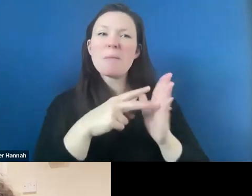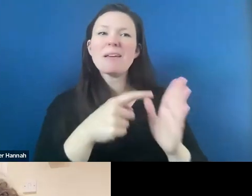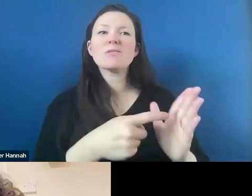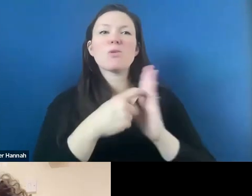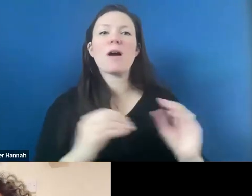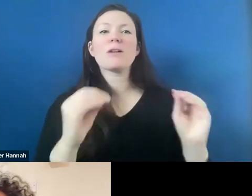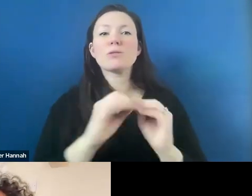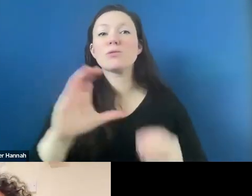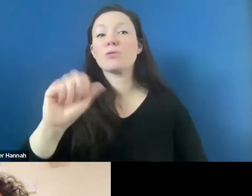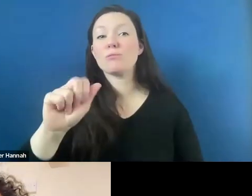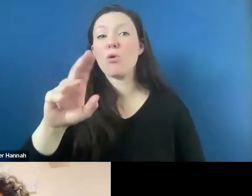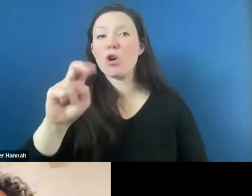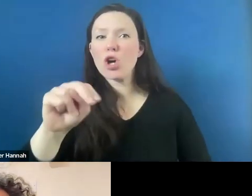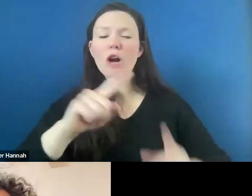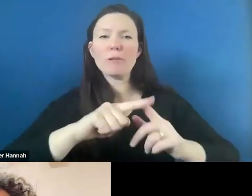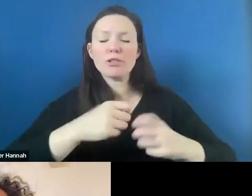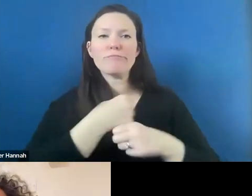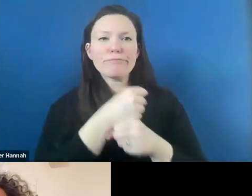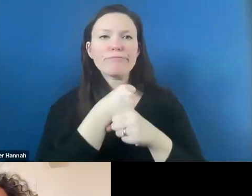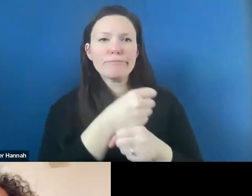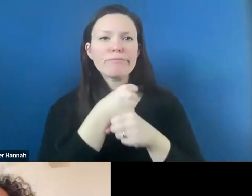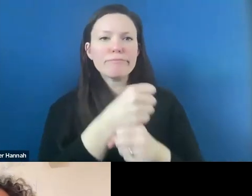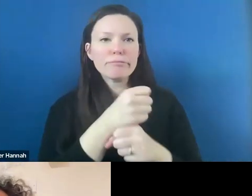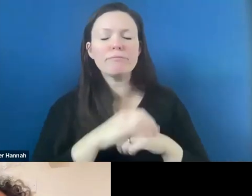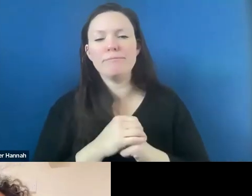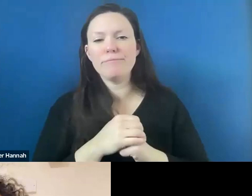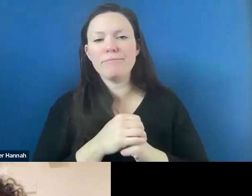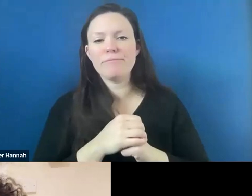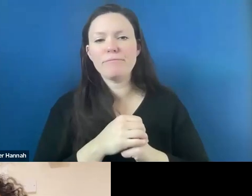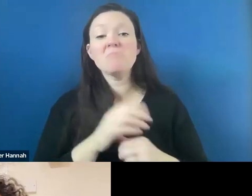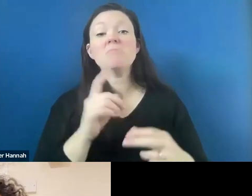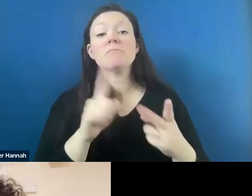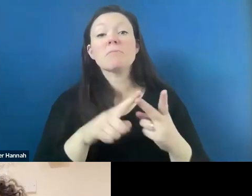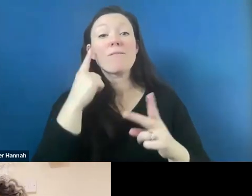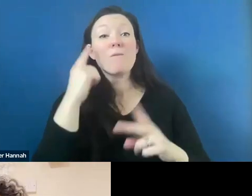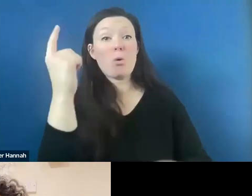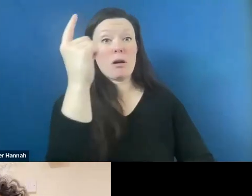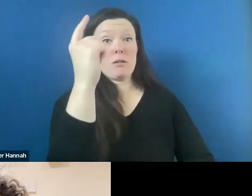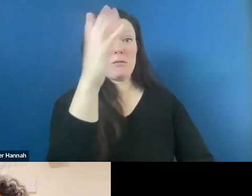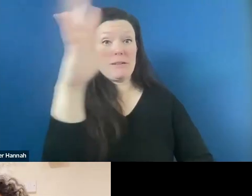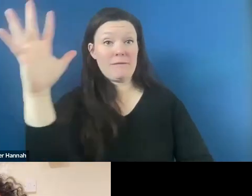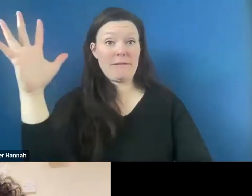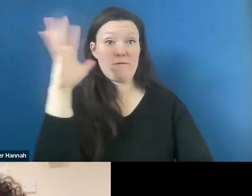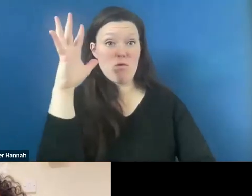Now and then in terms of deforestation, what we know is that militaries attack